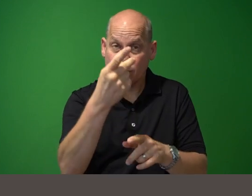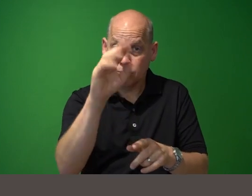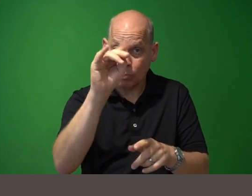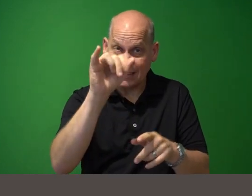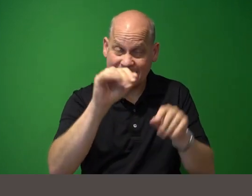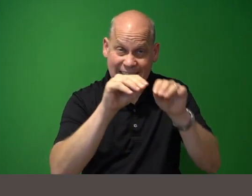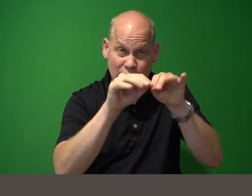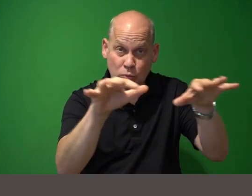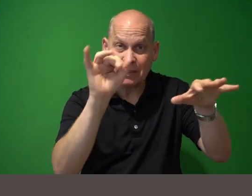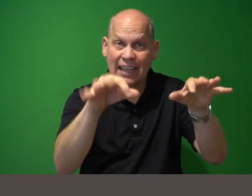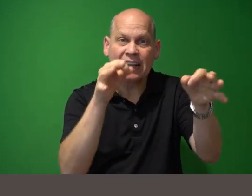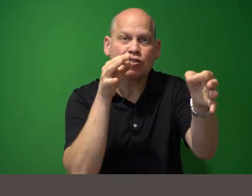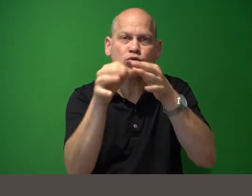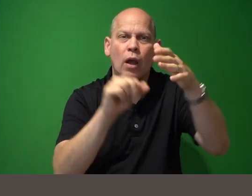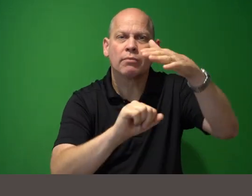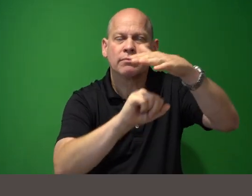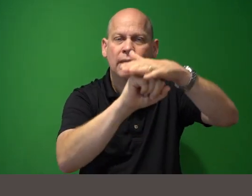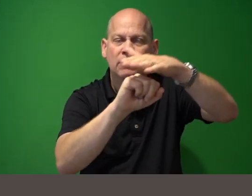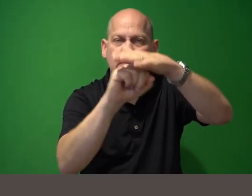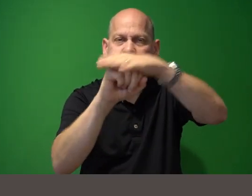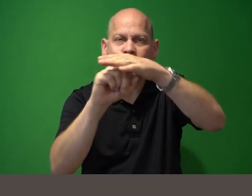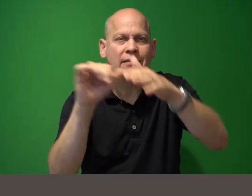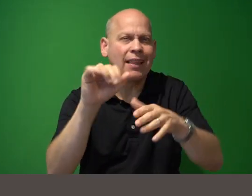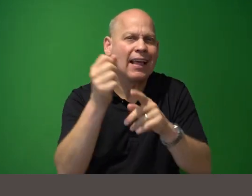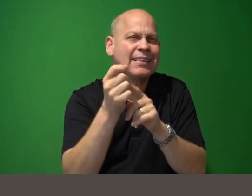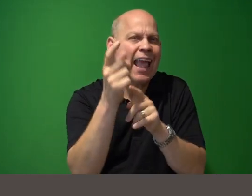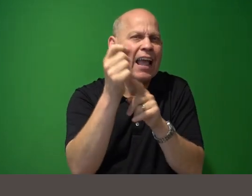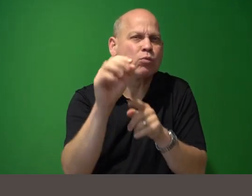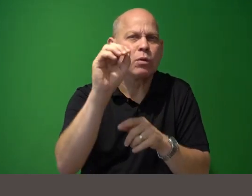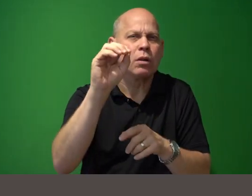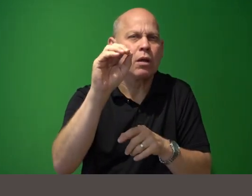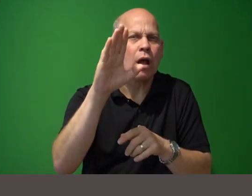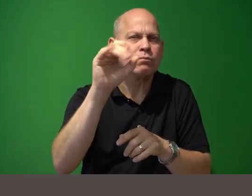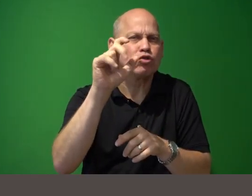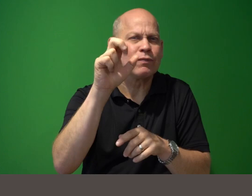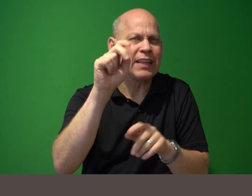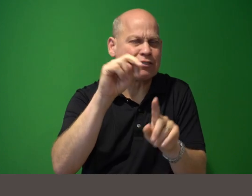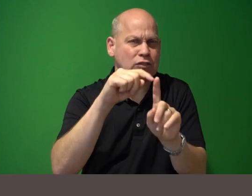that describes the maxima, like the annual observations in our case,